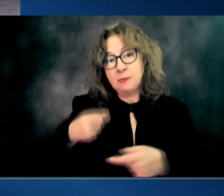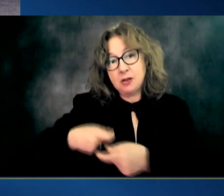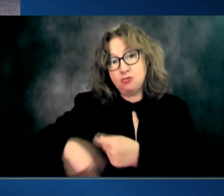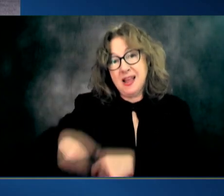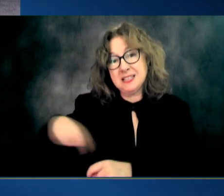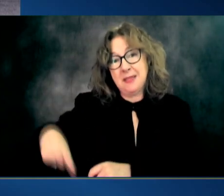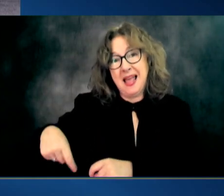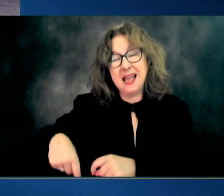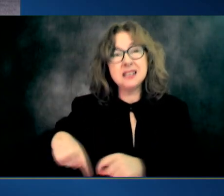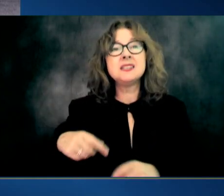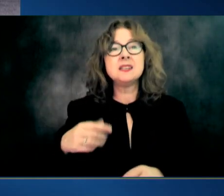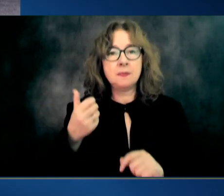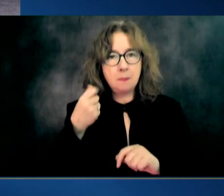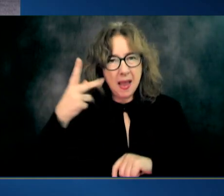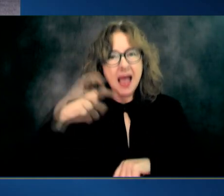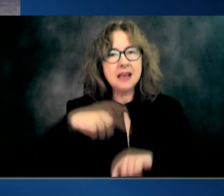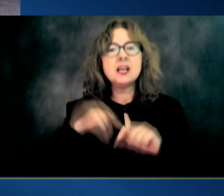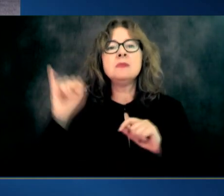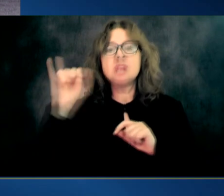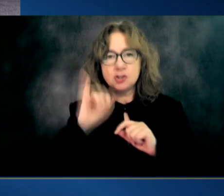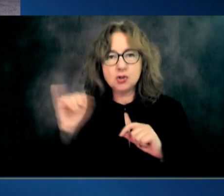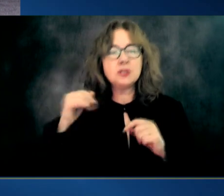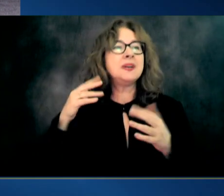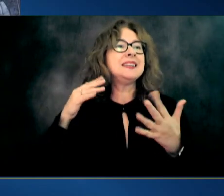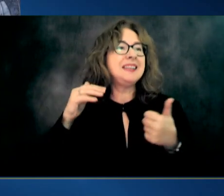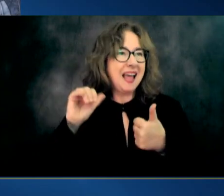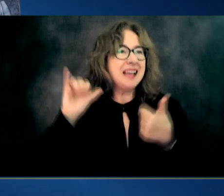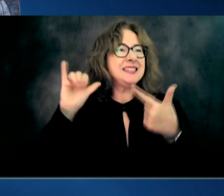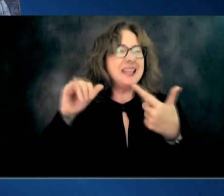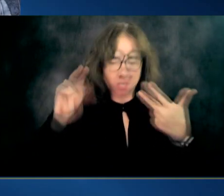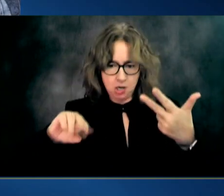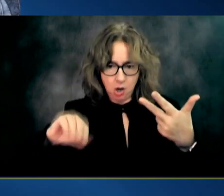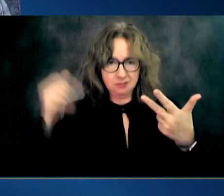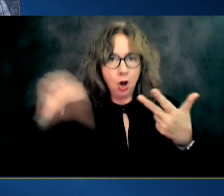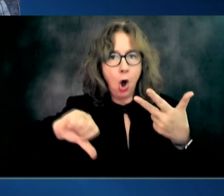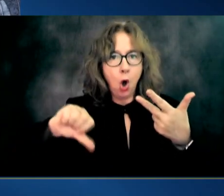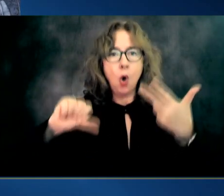where the insurance just flat out denied it. And I specifically remember that one of my social